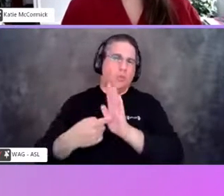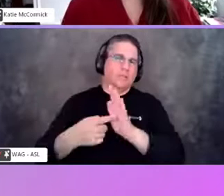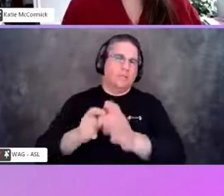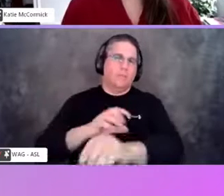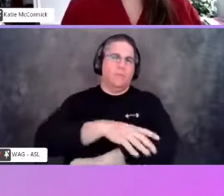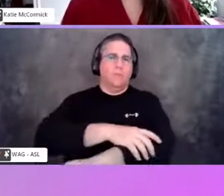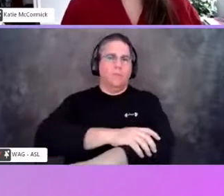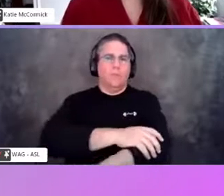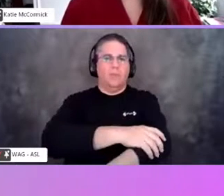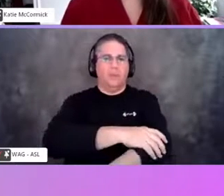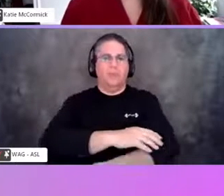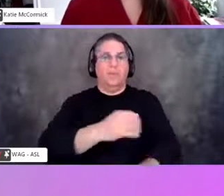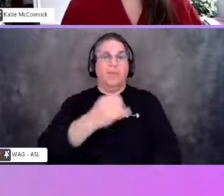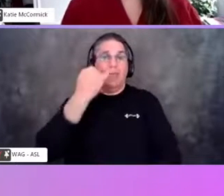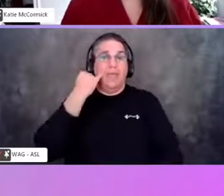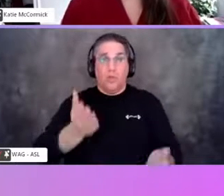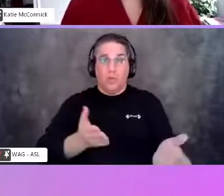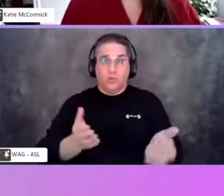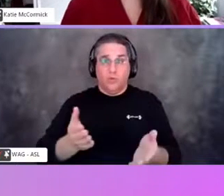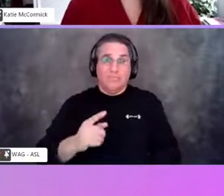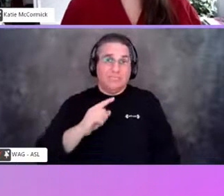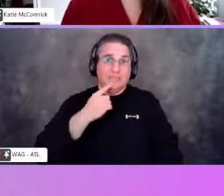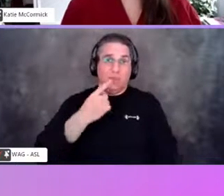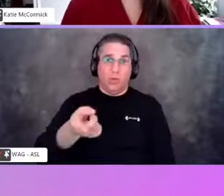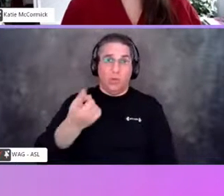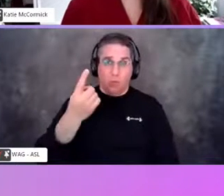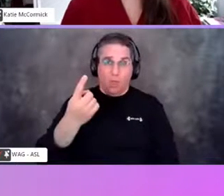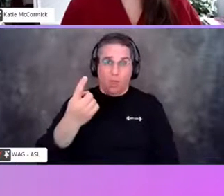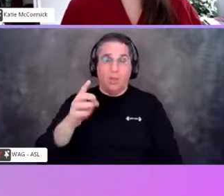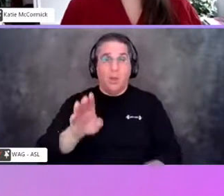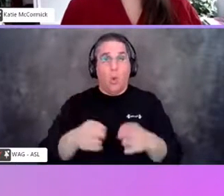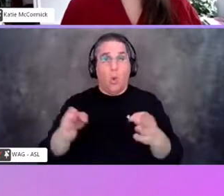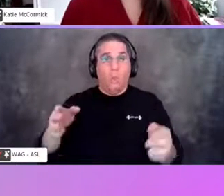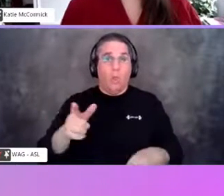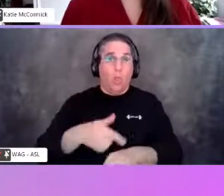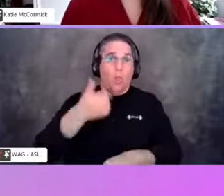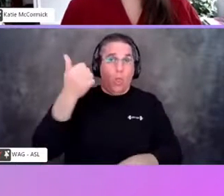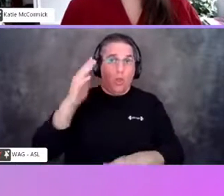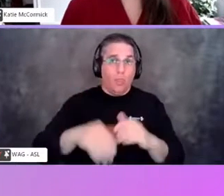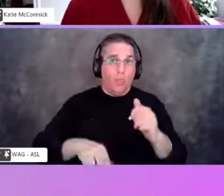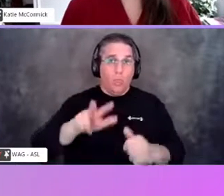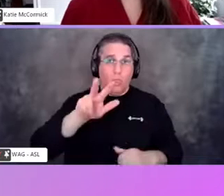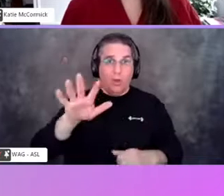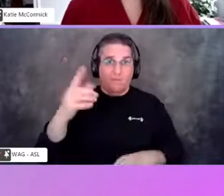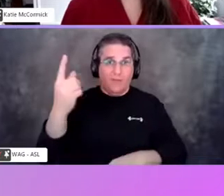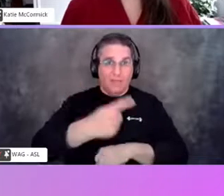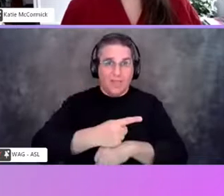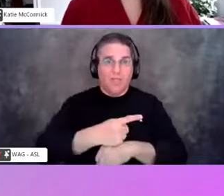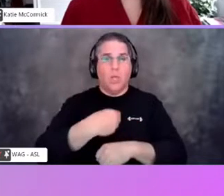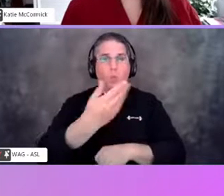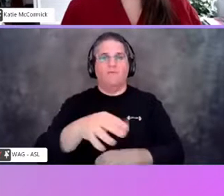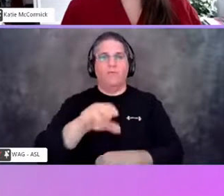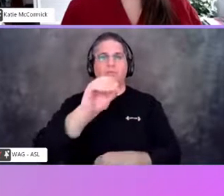there's an issue that's been opened over the allocated time frame we reflect that on the scorecard. If a service of the